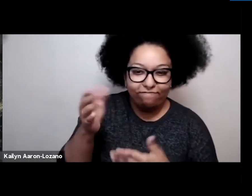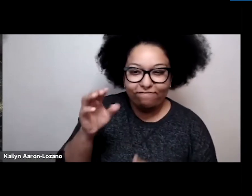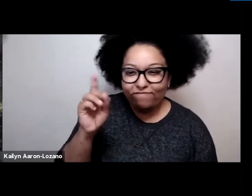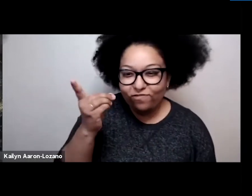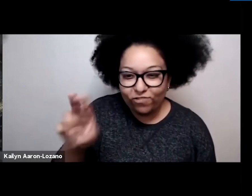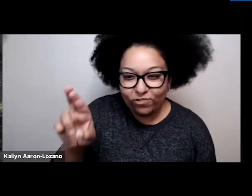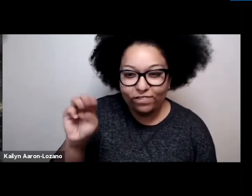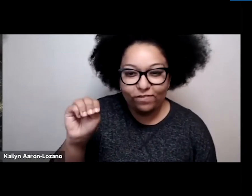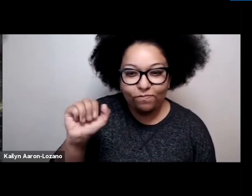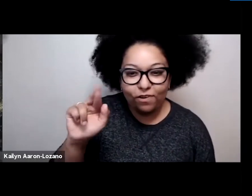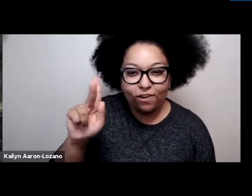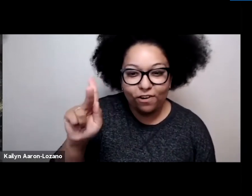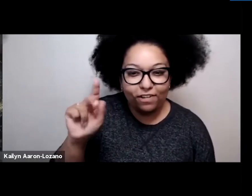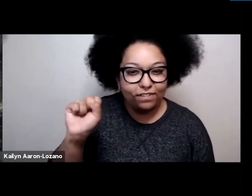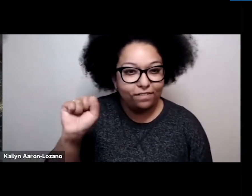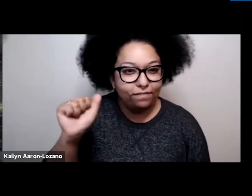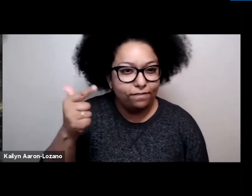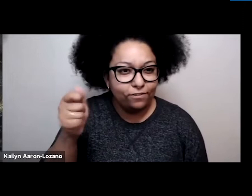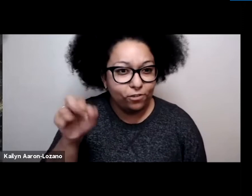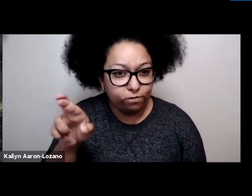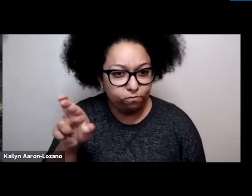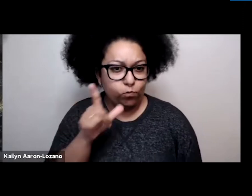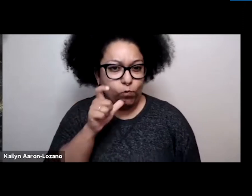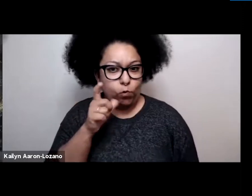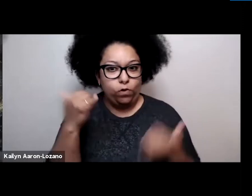to introduce our esteemed speaker dr mark cigar